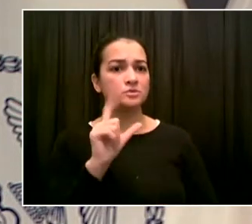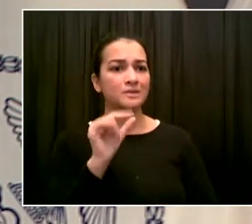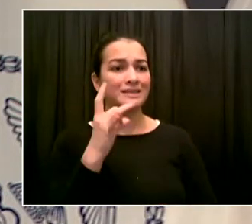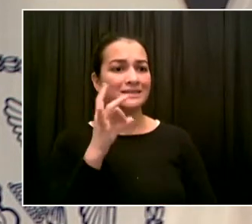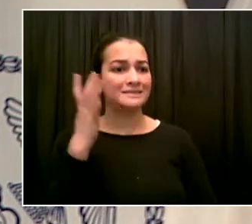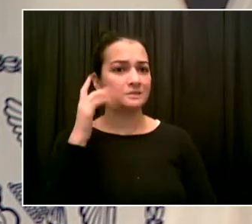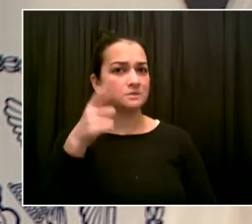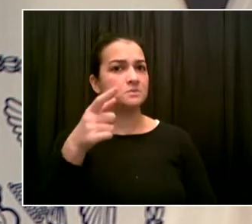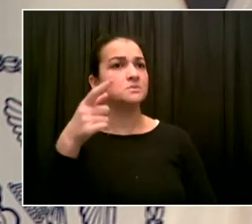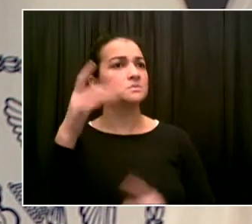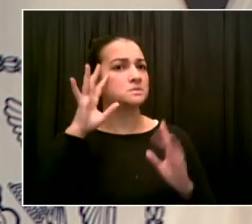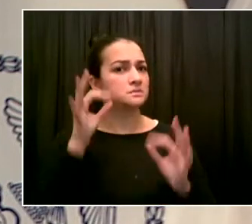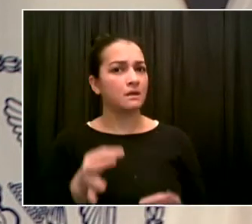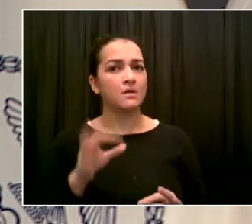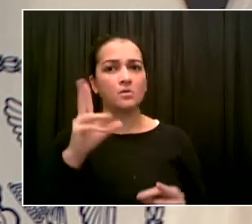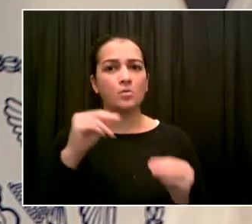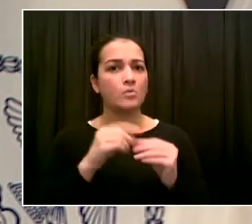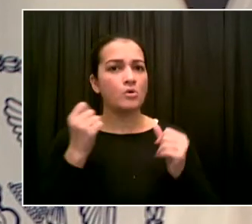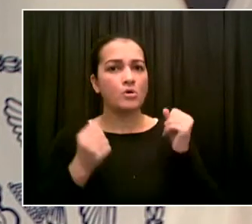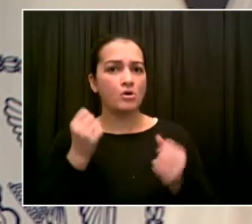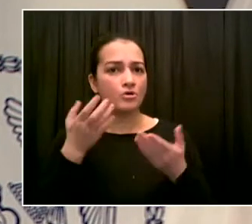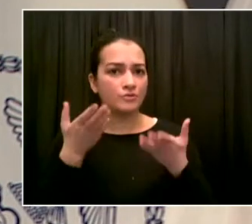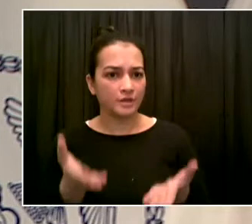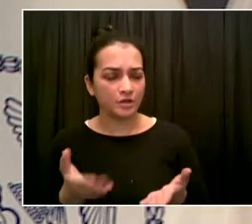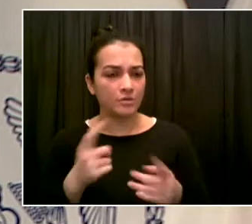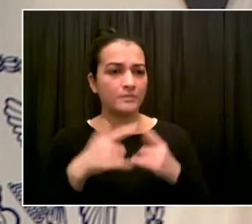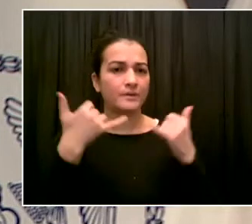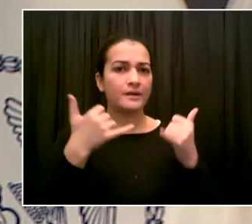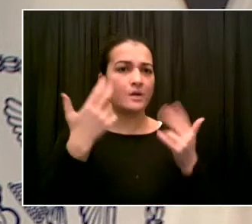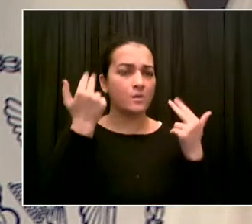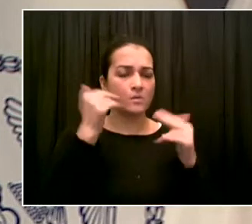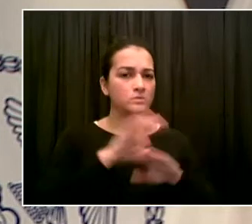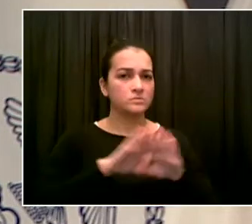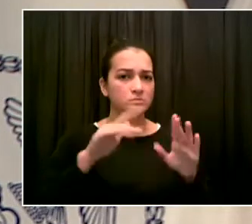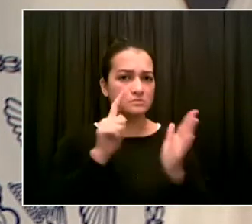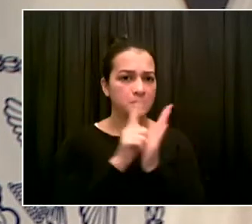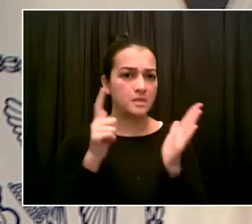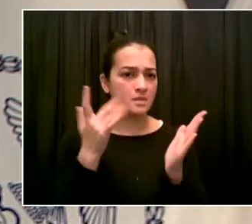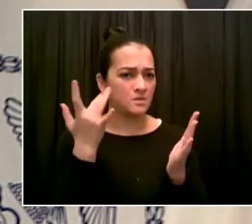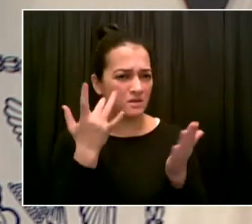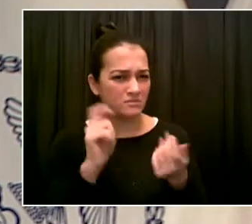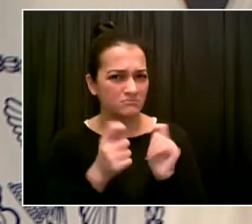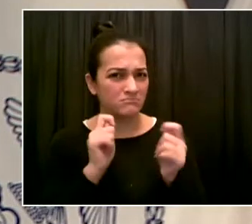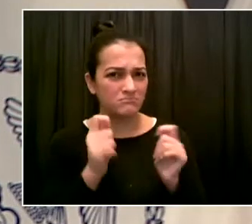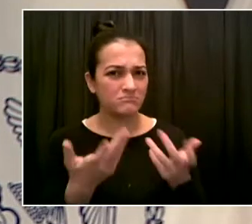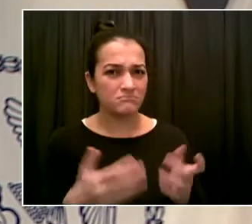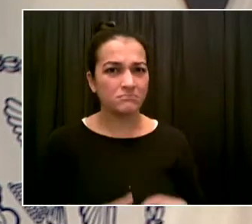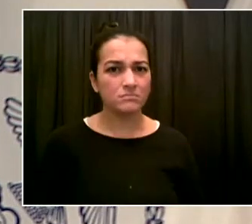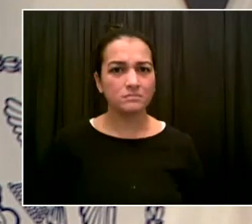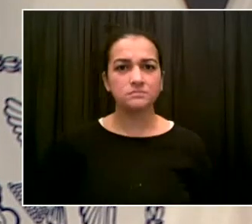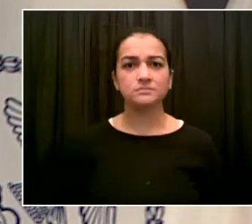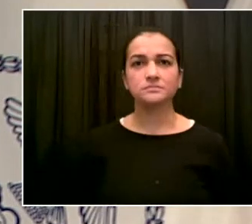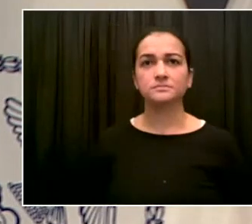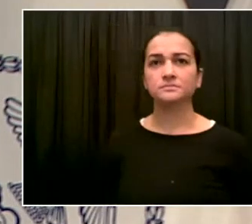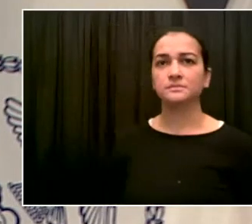REINTRODUCE CARS IN CENTRAL PARK AFTER HAVING JUST BANNED THEM IN THIS IS SOMETHING AWARE